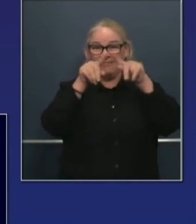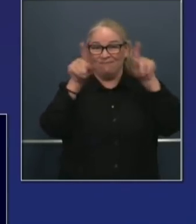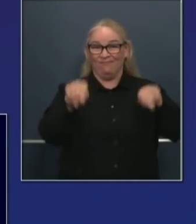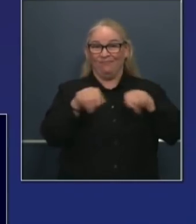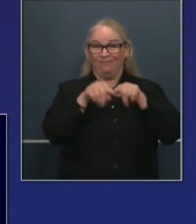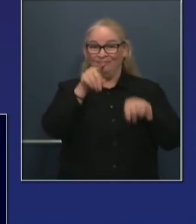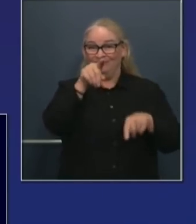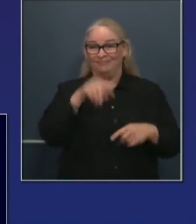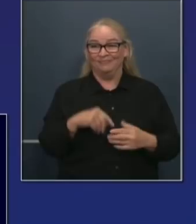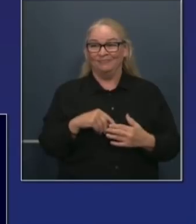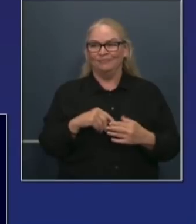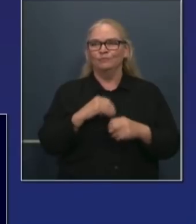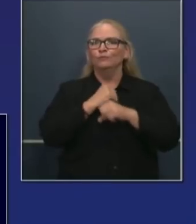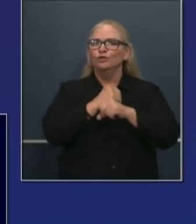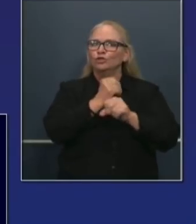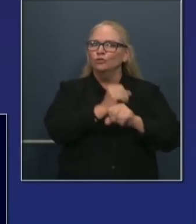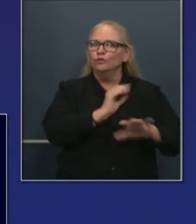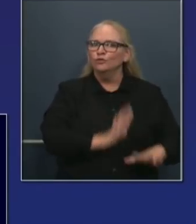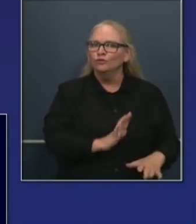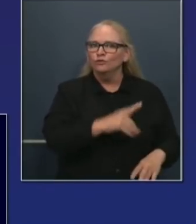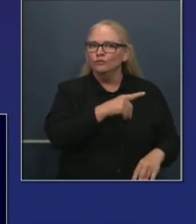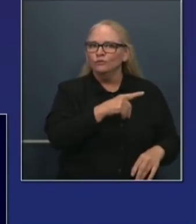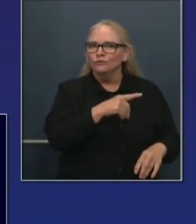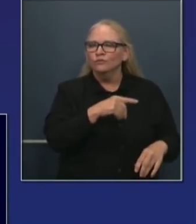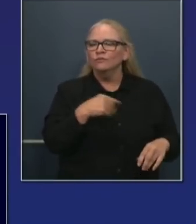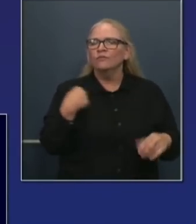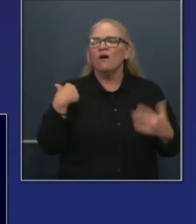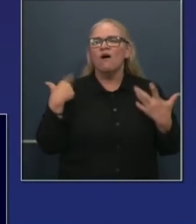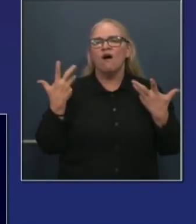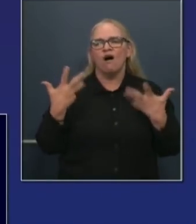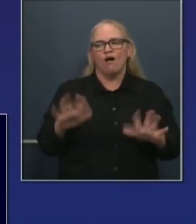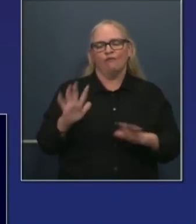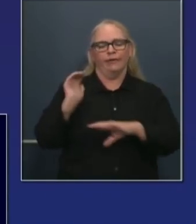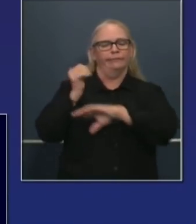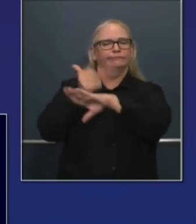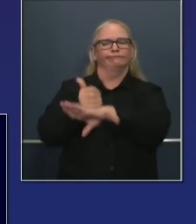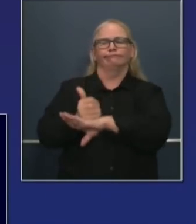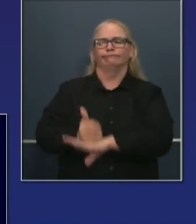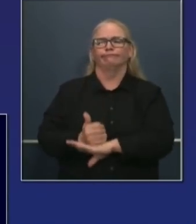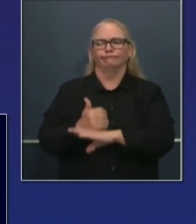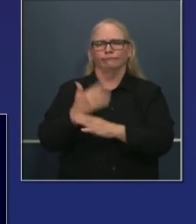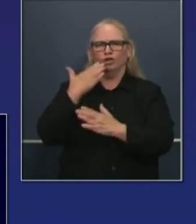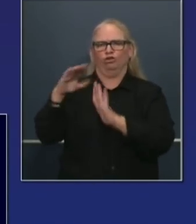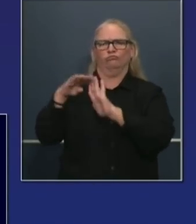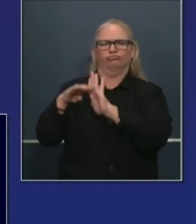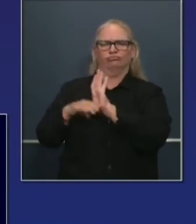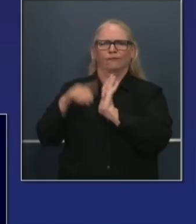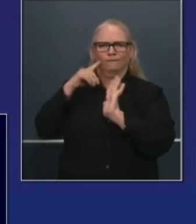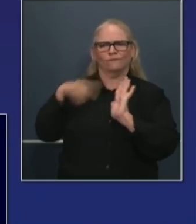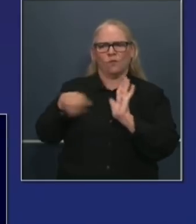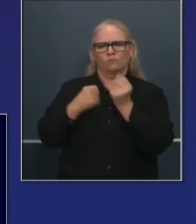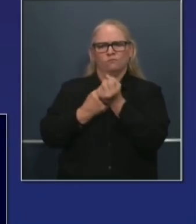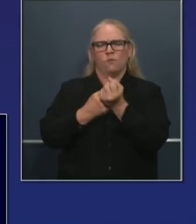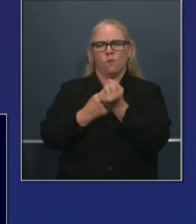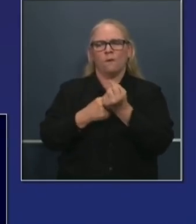PUTTING OUT TO BUILD AND SUPPORT THE SAME. WE DON'T WANT TO WORK AS THE SLIDE EXPLAINS TO EXPAND THE WORK PROTECTIONS AND BUILD ON